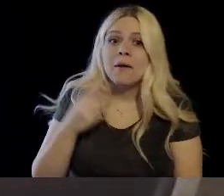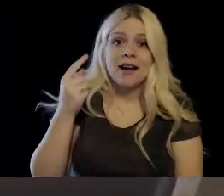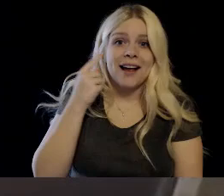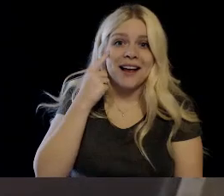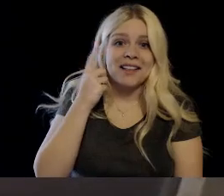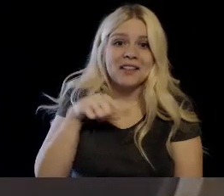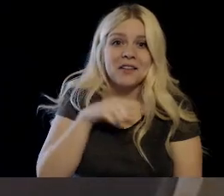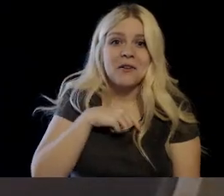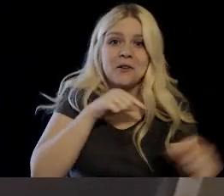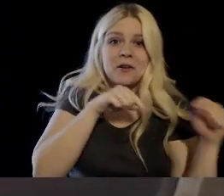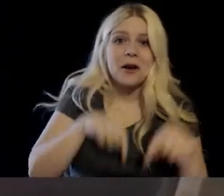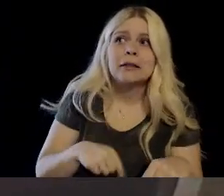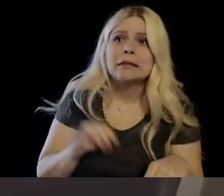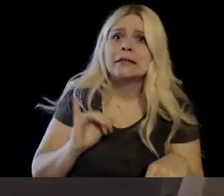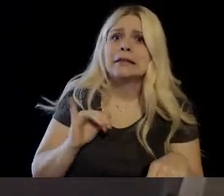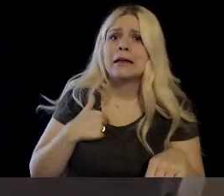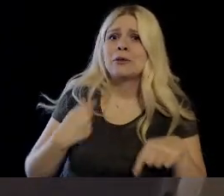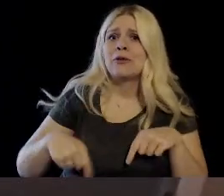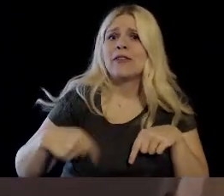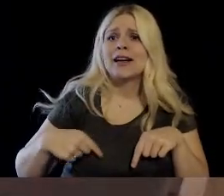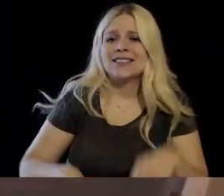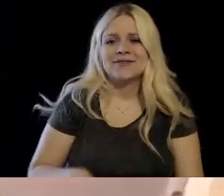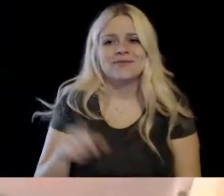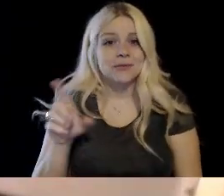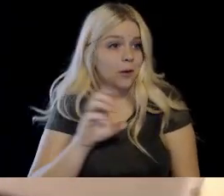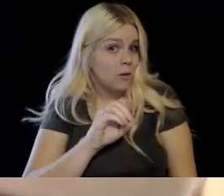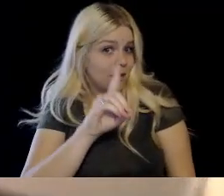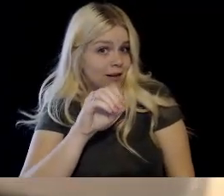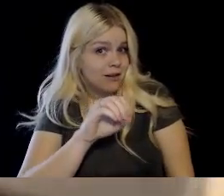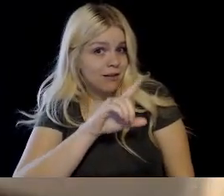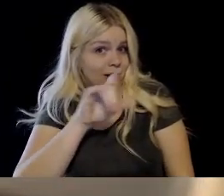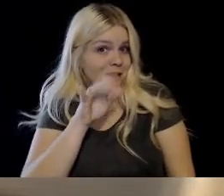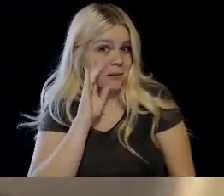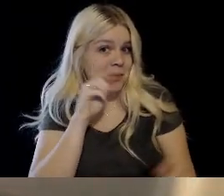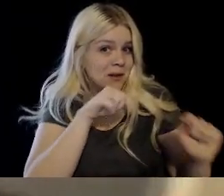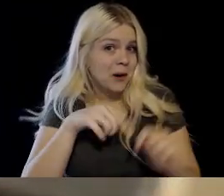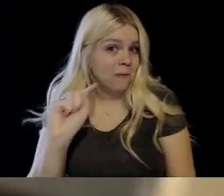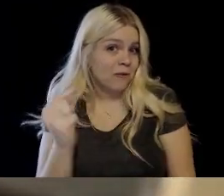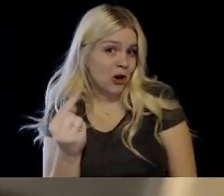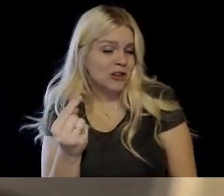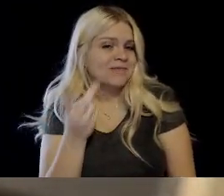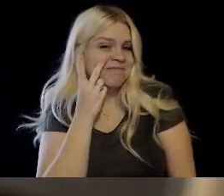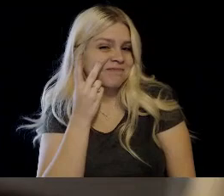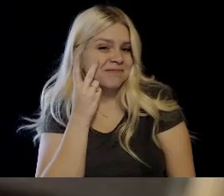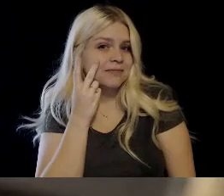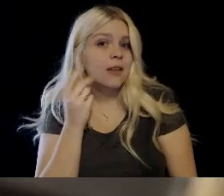Joanne: It looks like Dolly is coming in first. We'll see what she likes to do. Behind her is Koda.